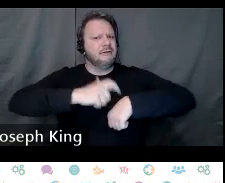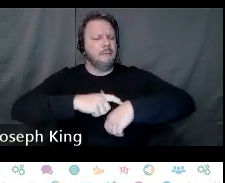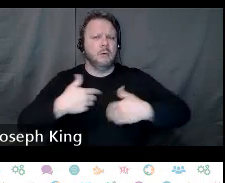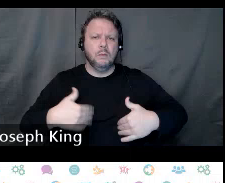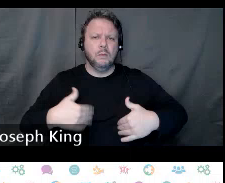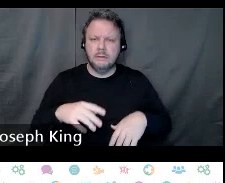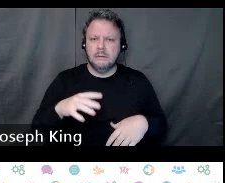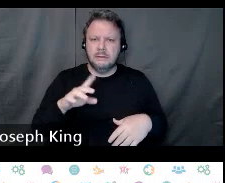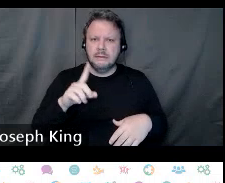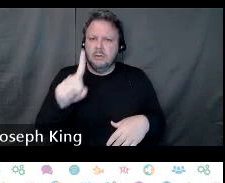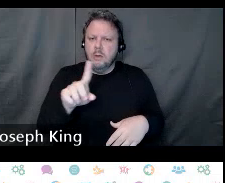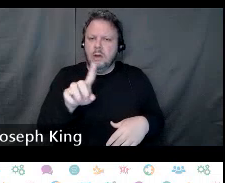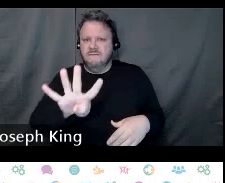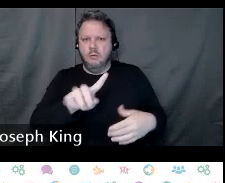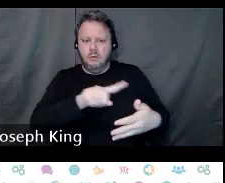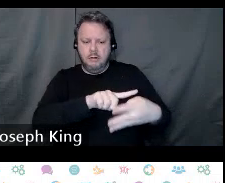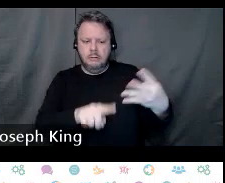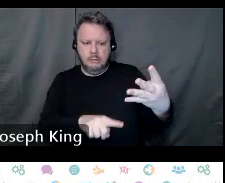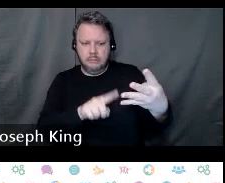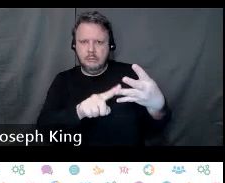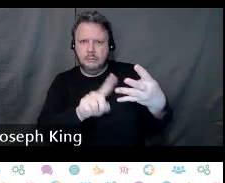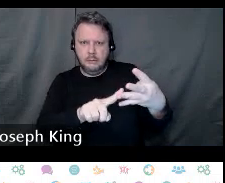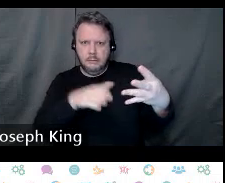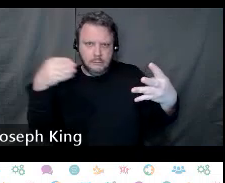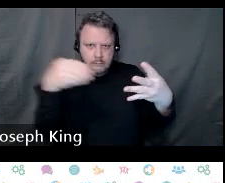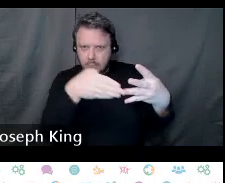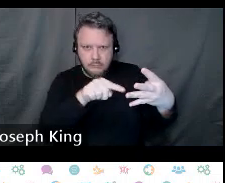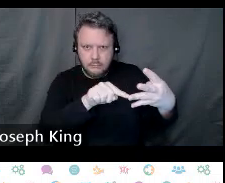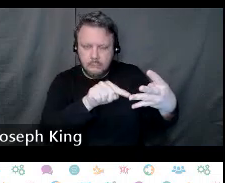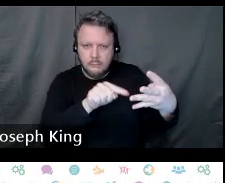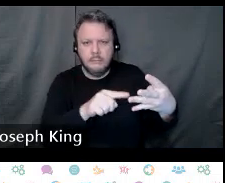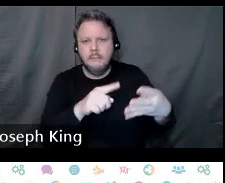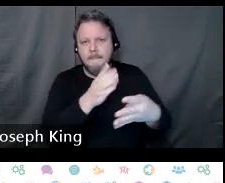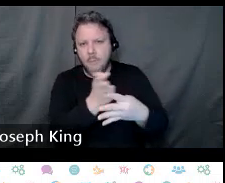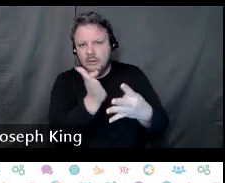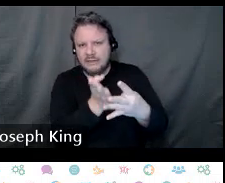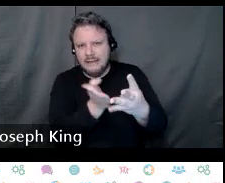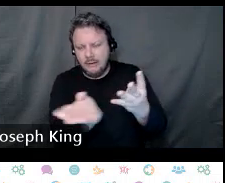is one of the four focus areas of North Carolina's multi sector plan for aging.